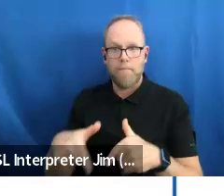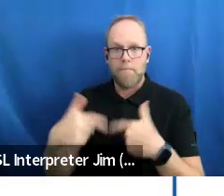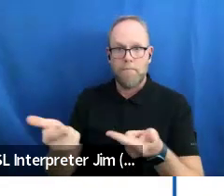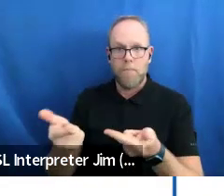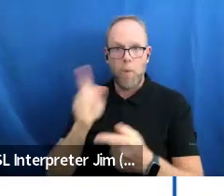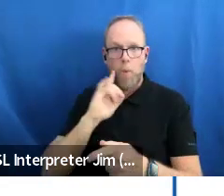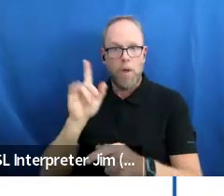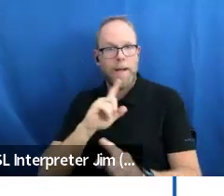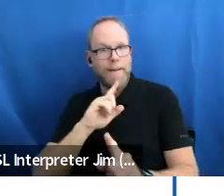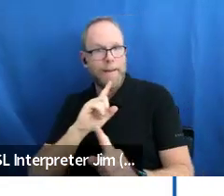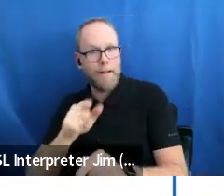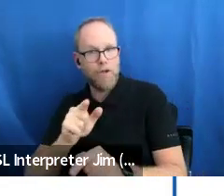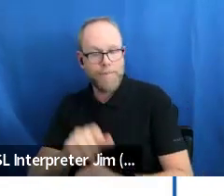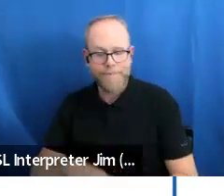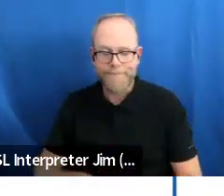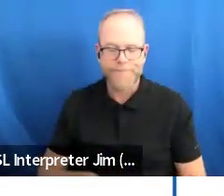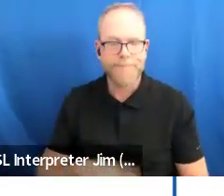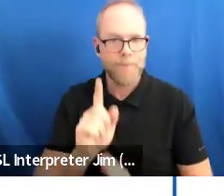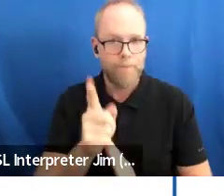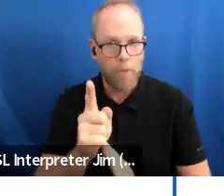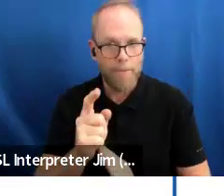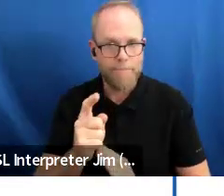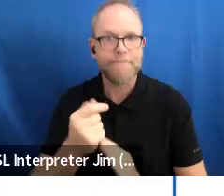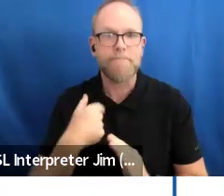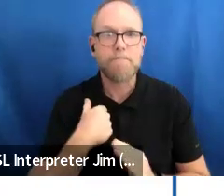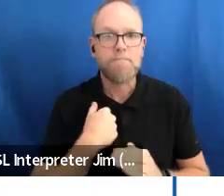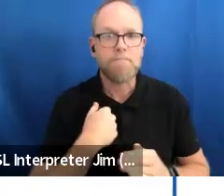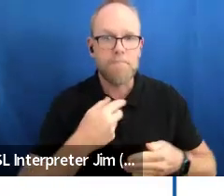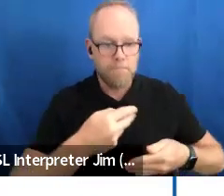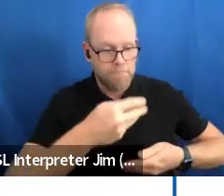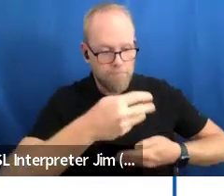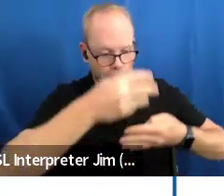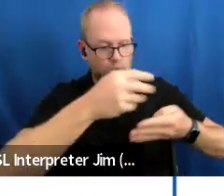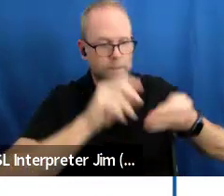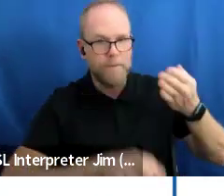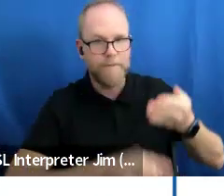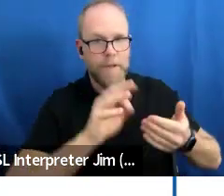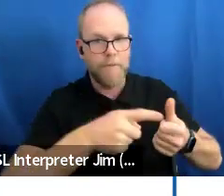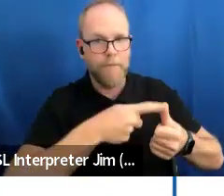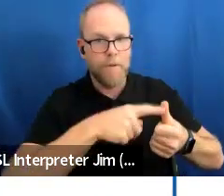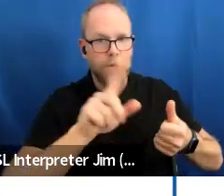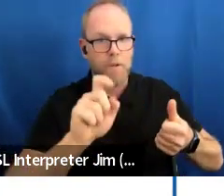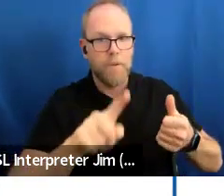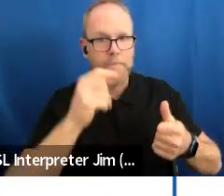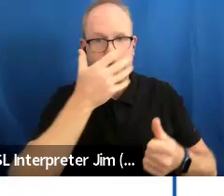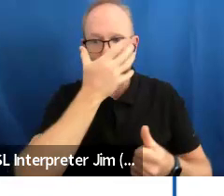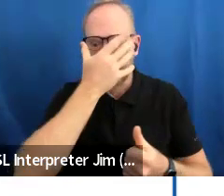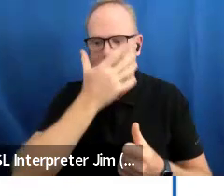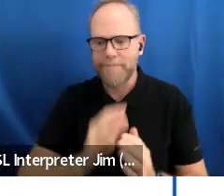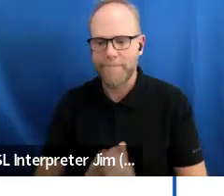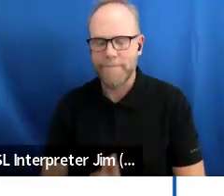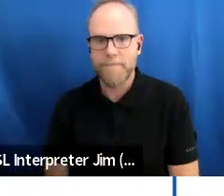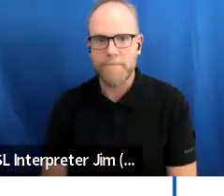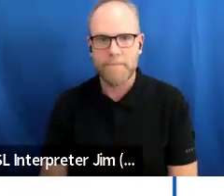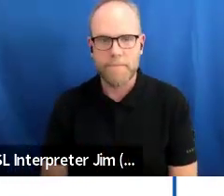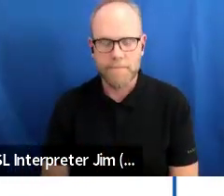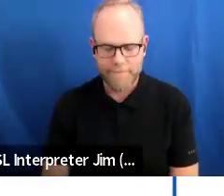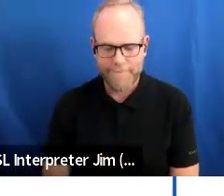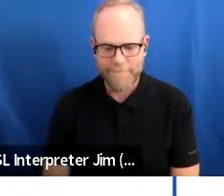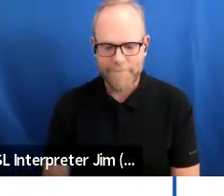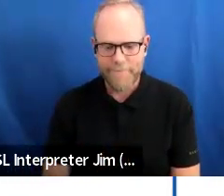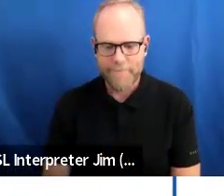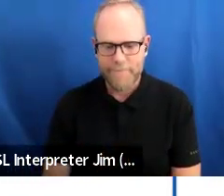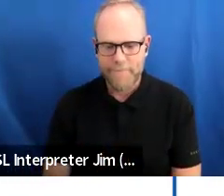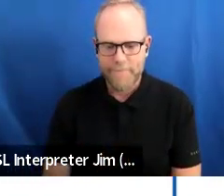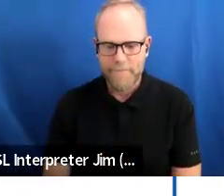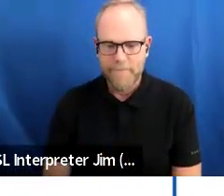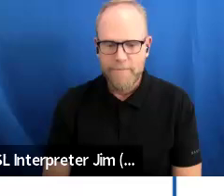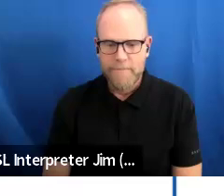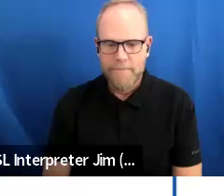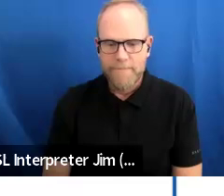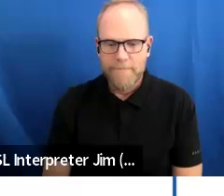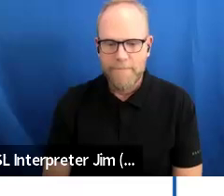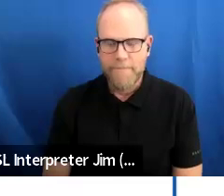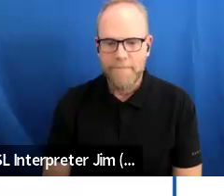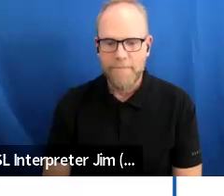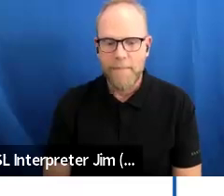One moment, please, while I find our first question.